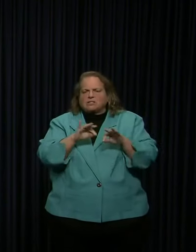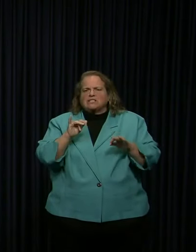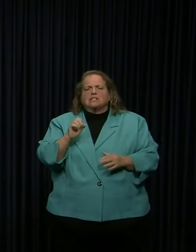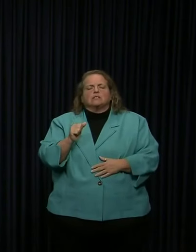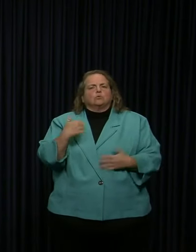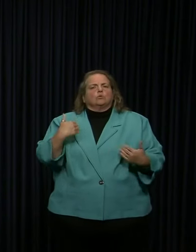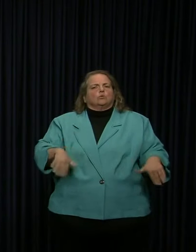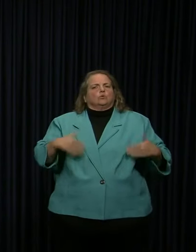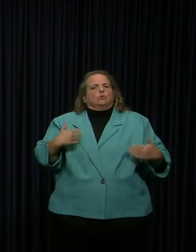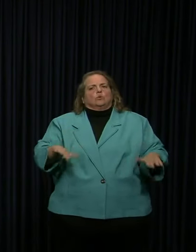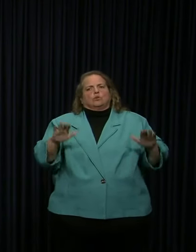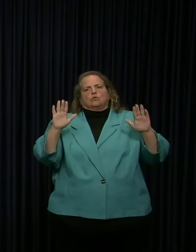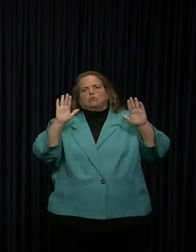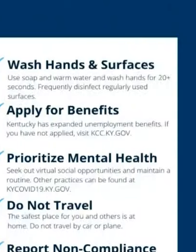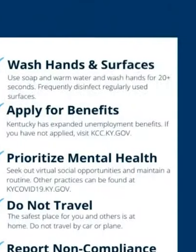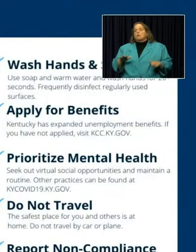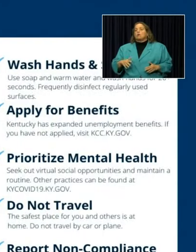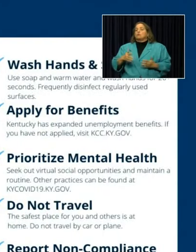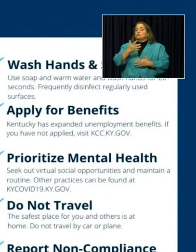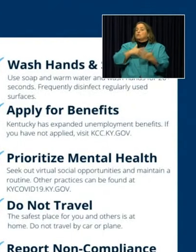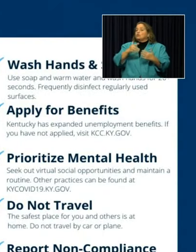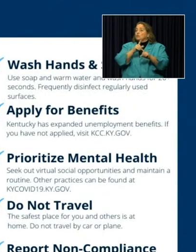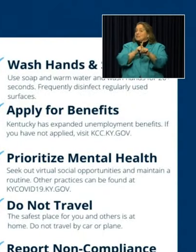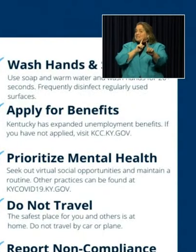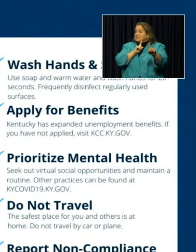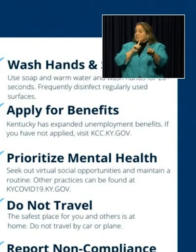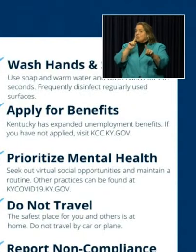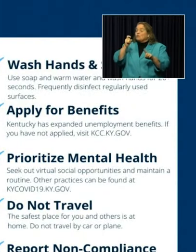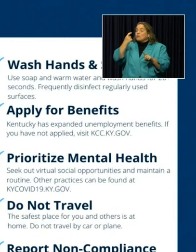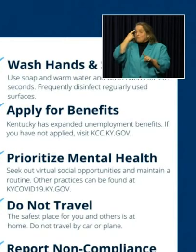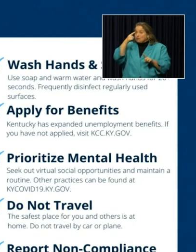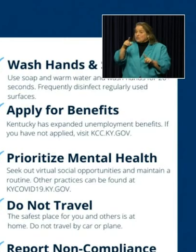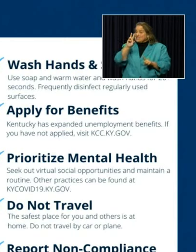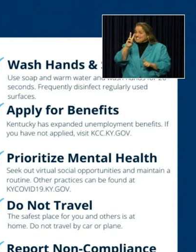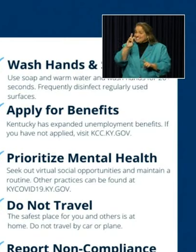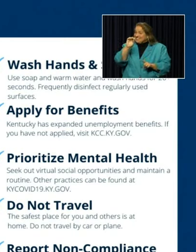HAVE MORE APPLICATIONS FOR UNEMPLOYMENT THAN WE HAVE SEEN